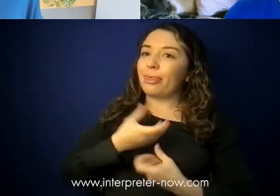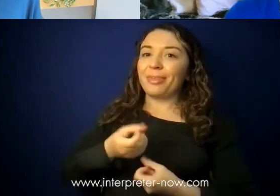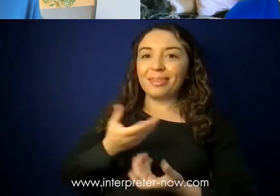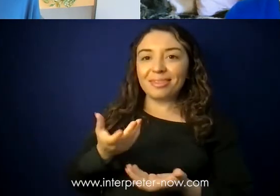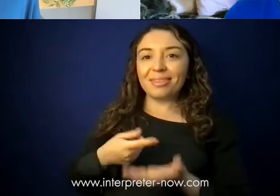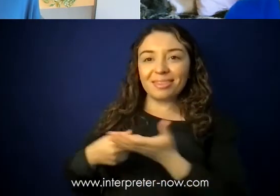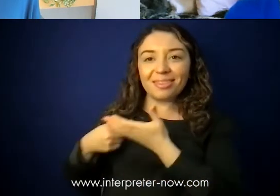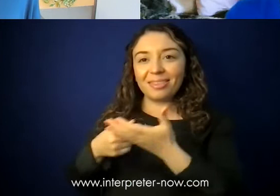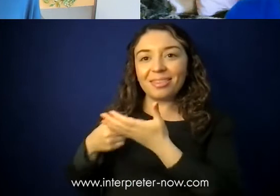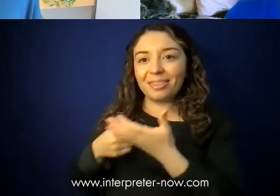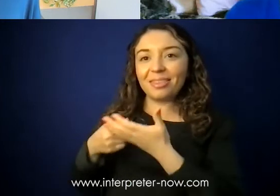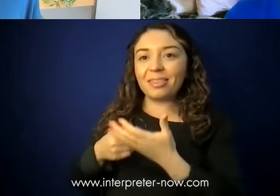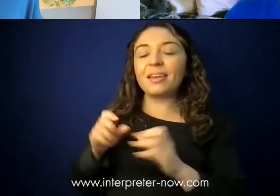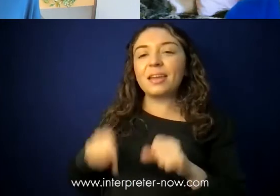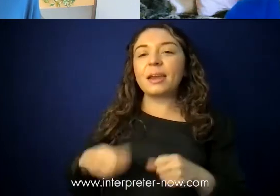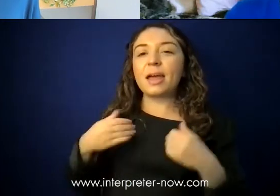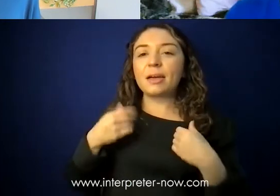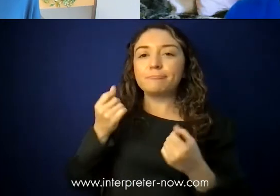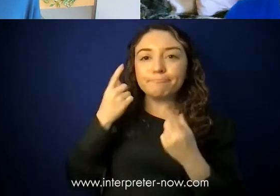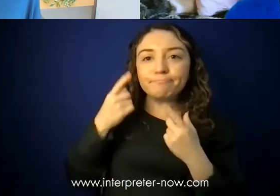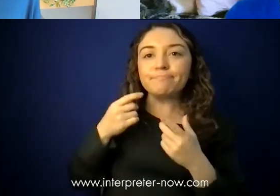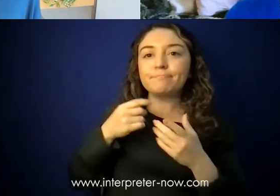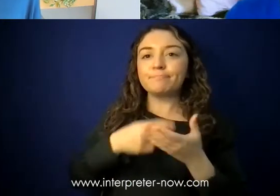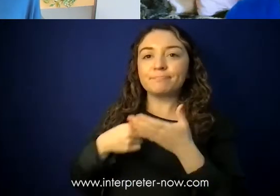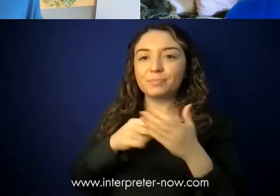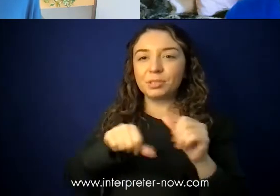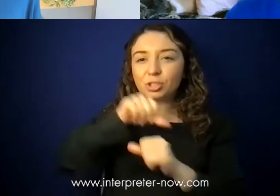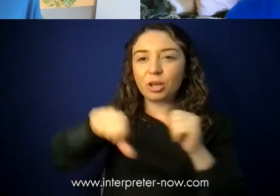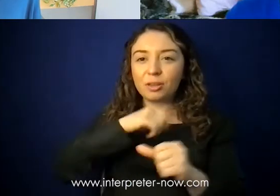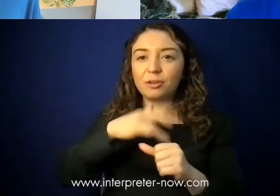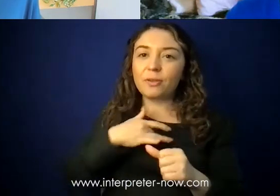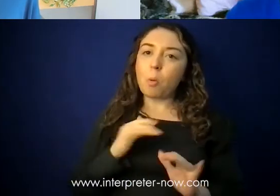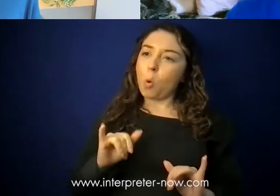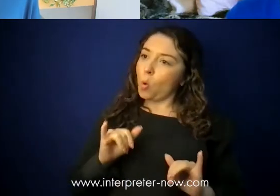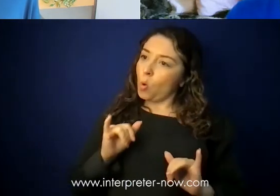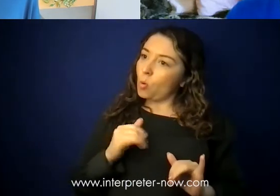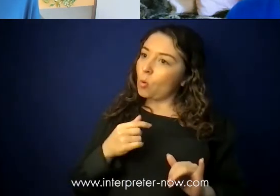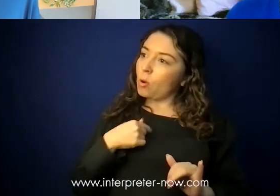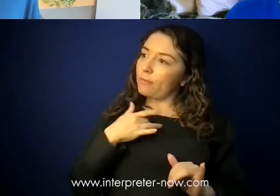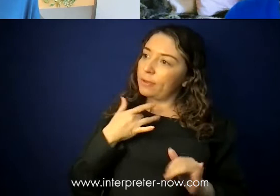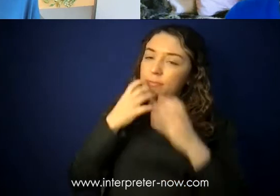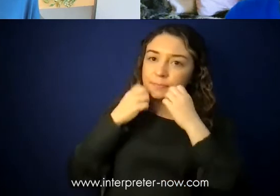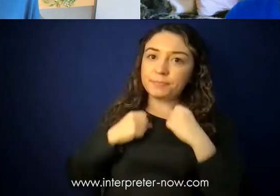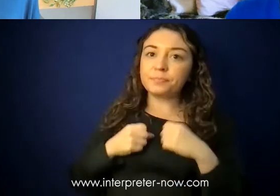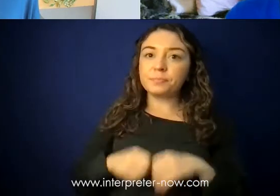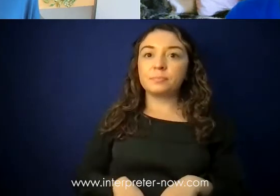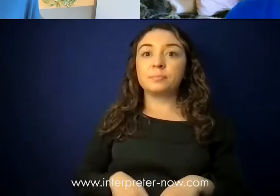It's a small thing, and it's a thing that your team might not even consciously know is happening.